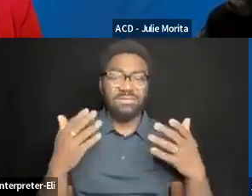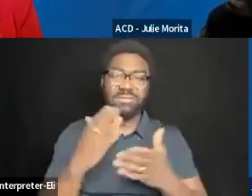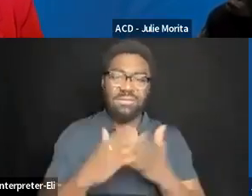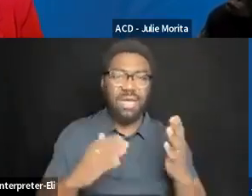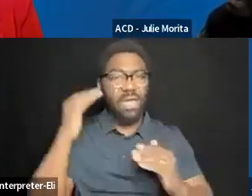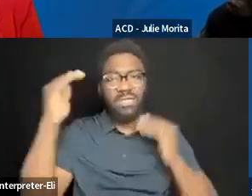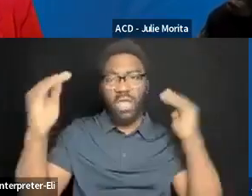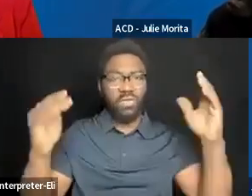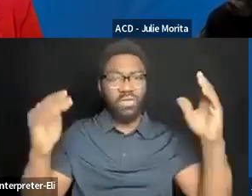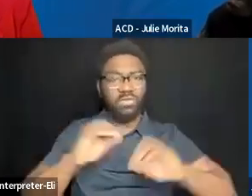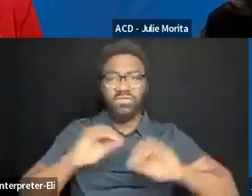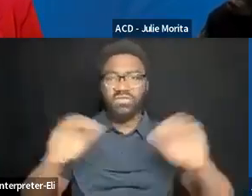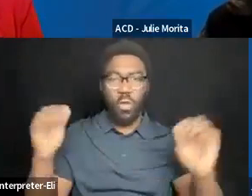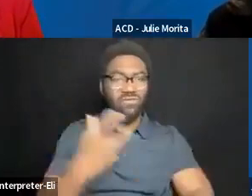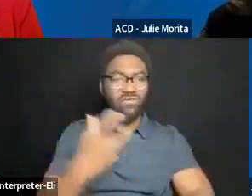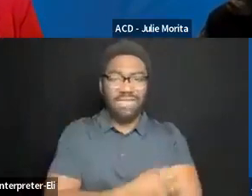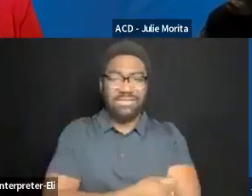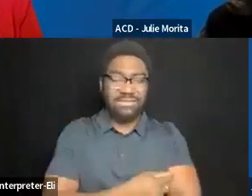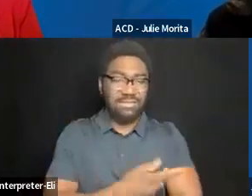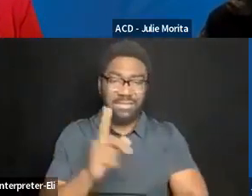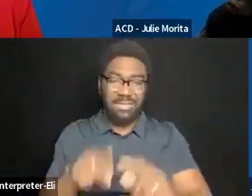So those would be the four big buckets in my wish list.